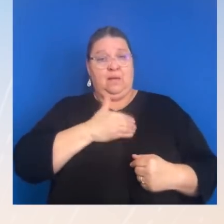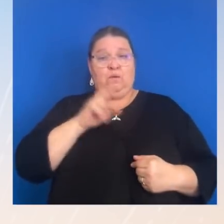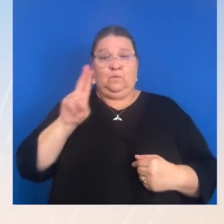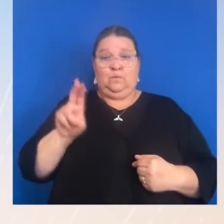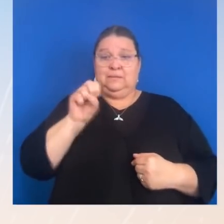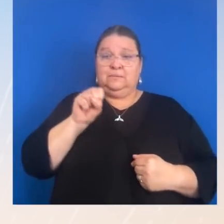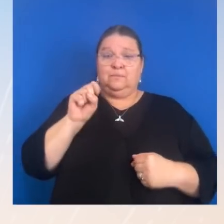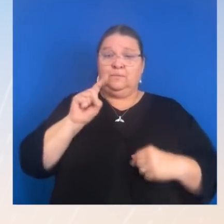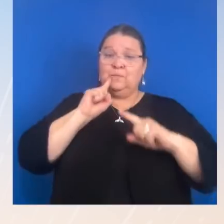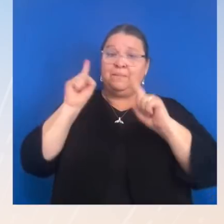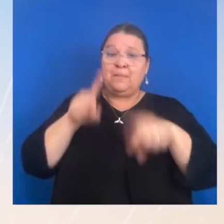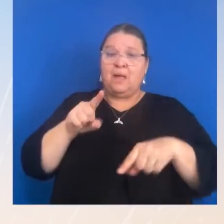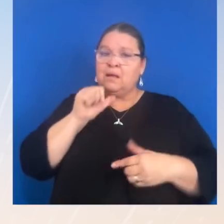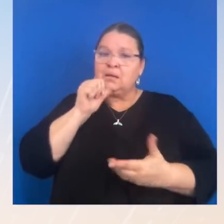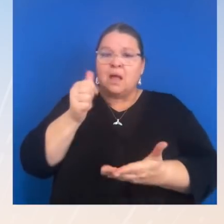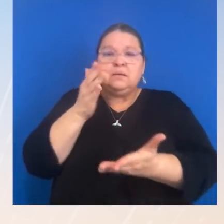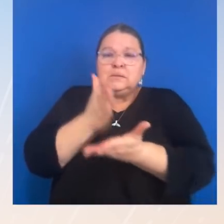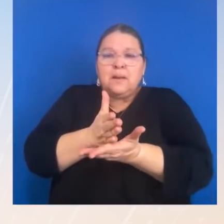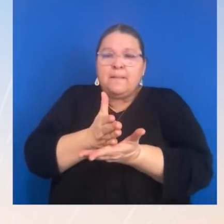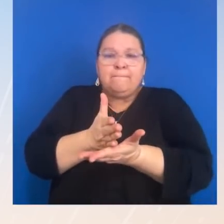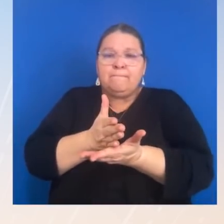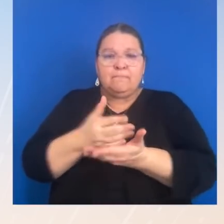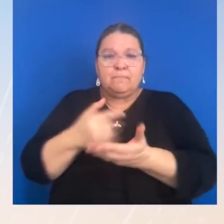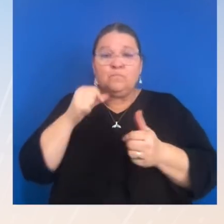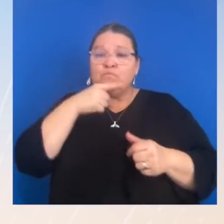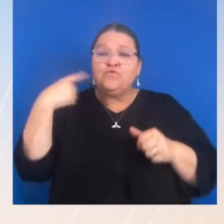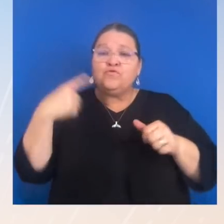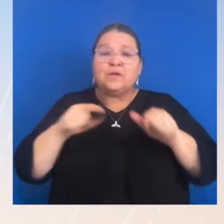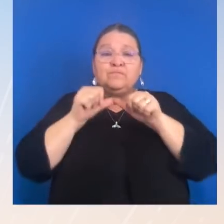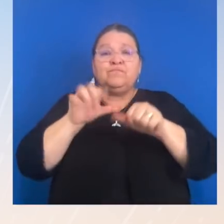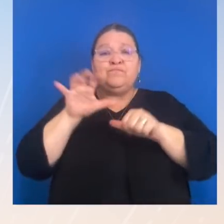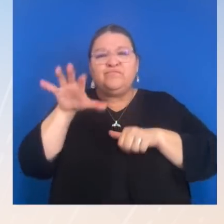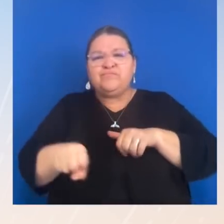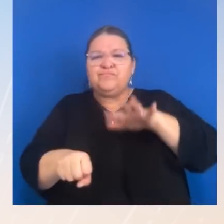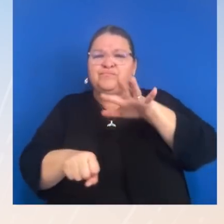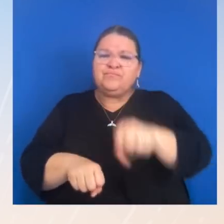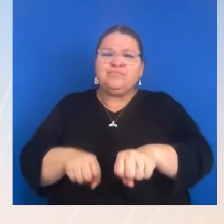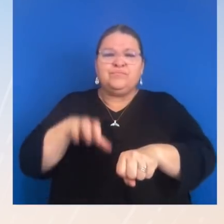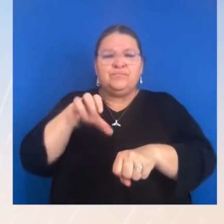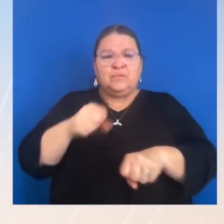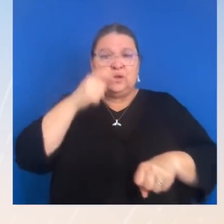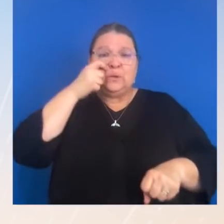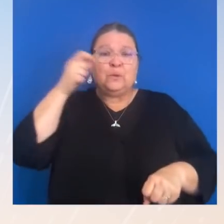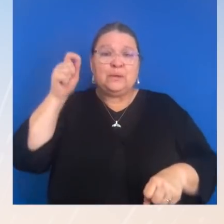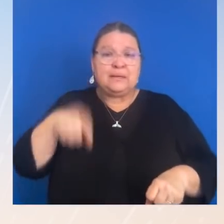So why not consider some alternate strategy to communicate to Russia the consequence if they are